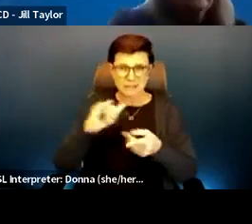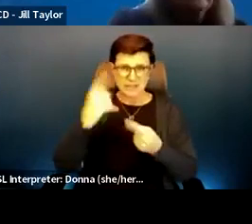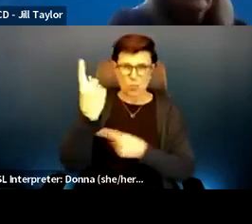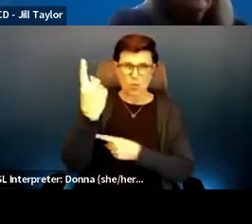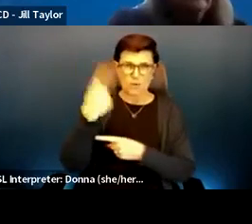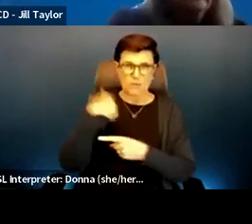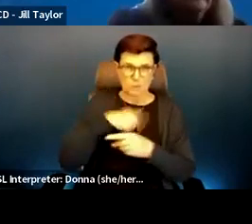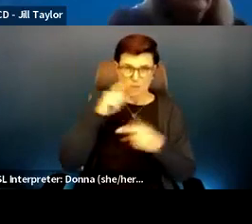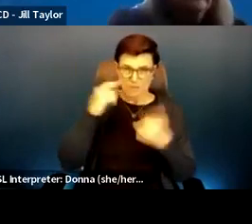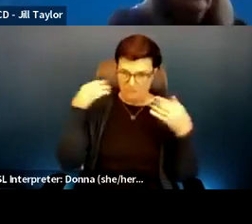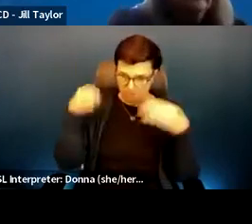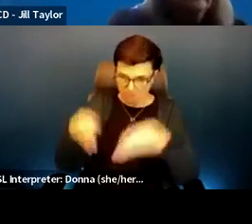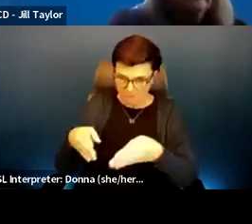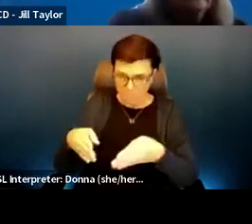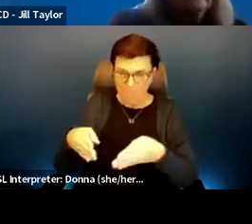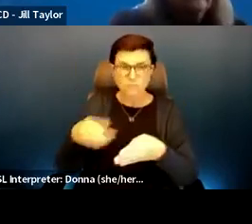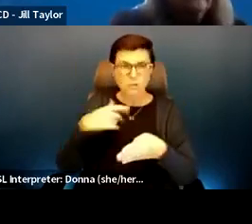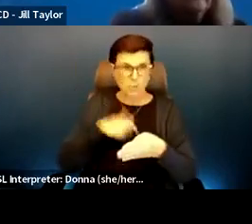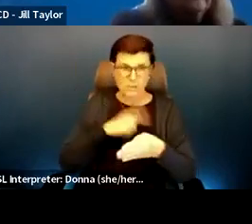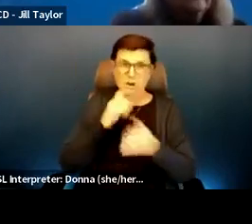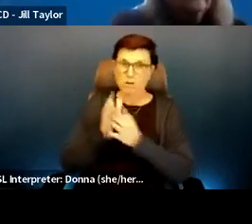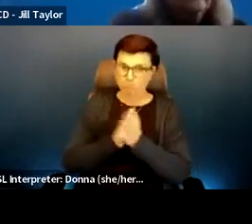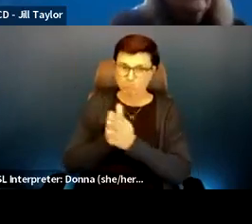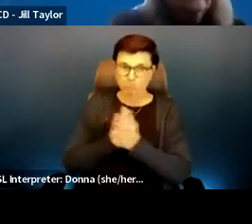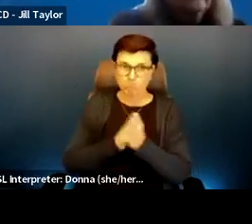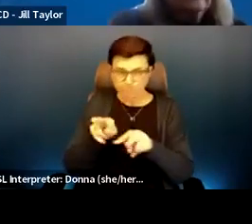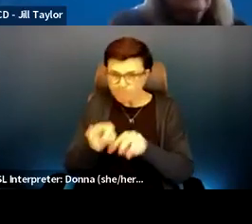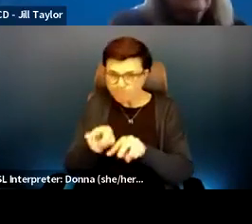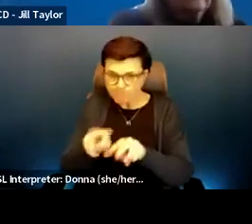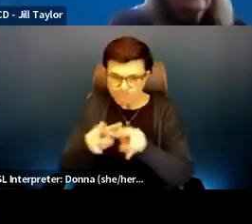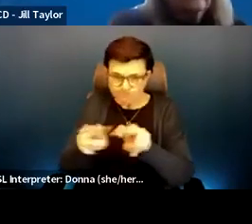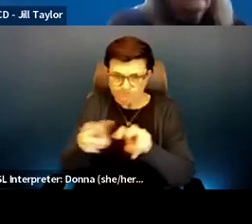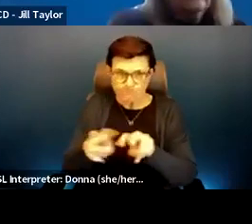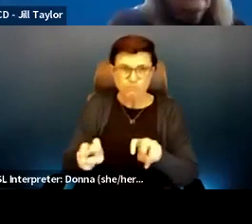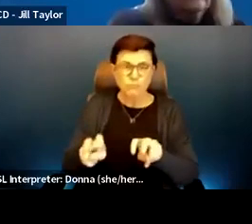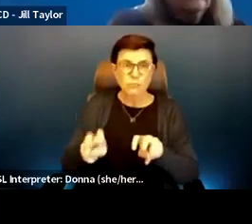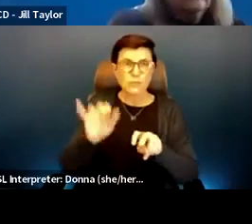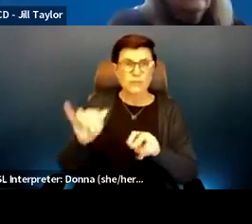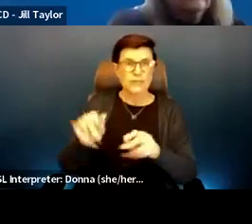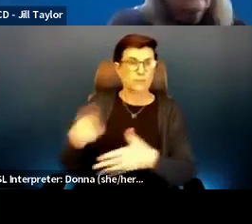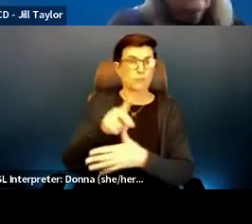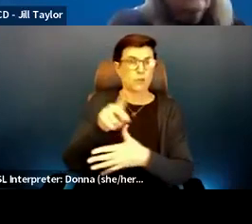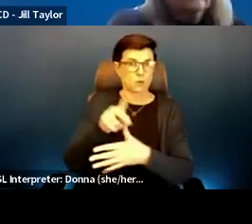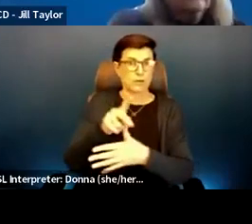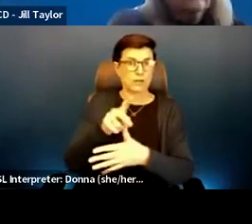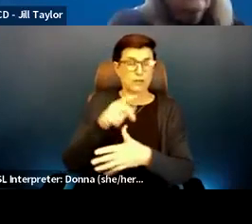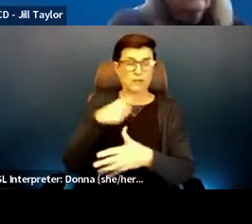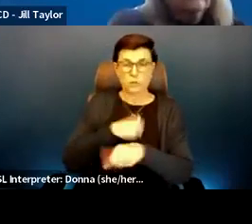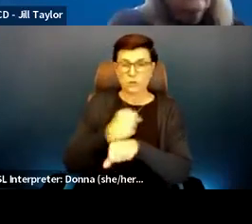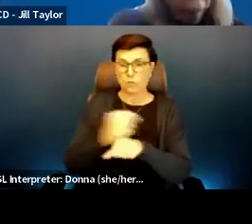So we are very much interested in, as a priority area, working with our colleagues across the agency